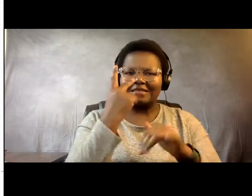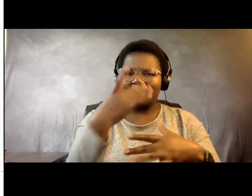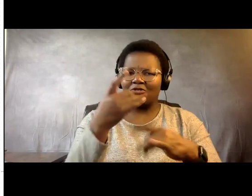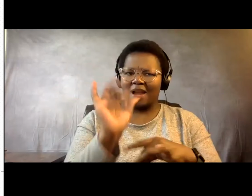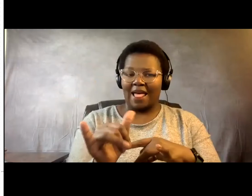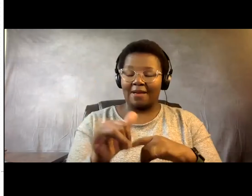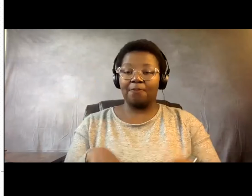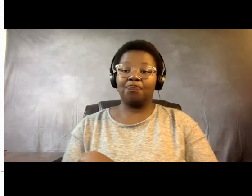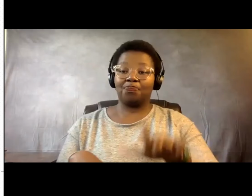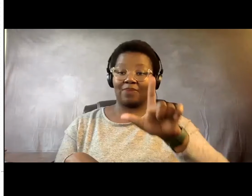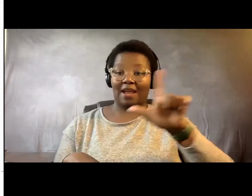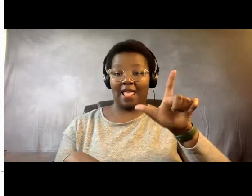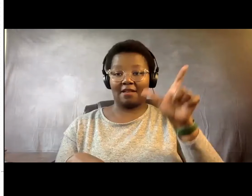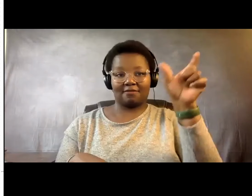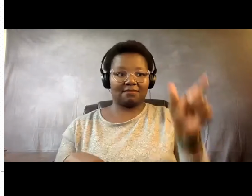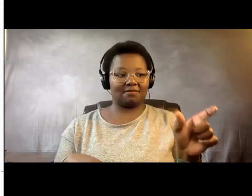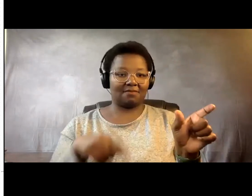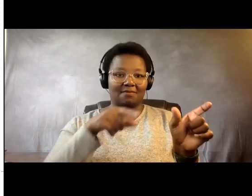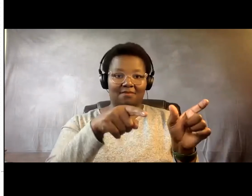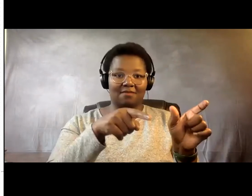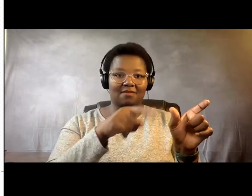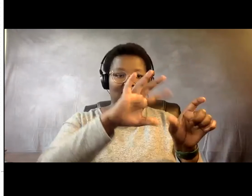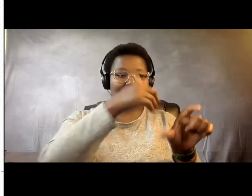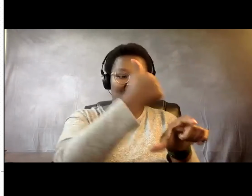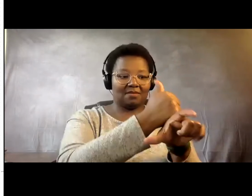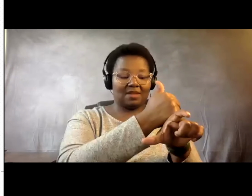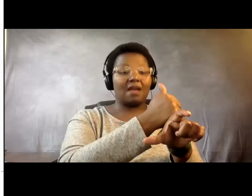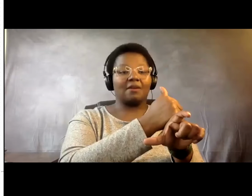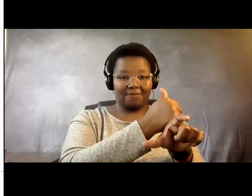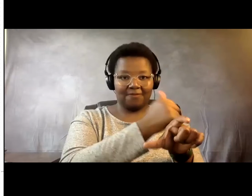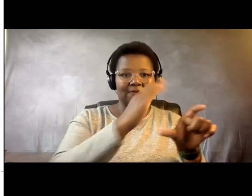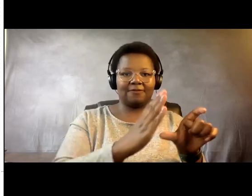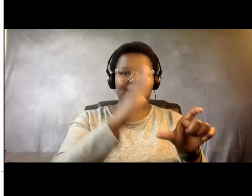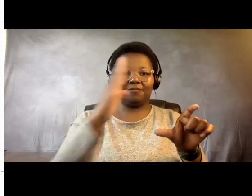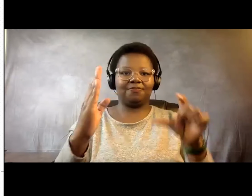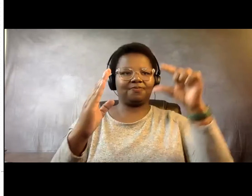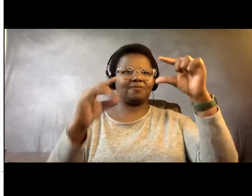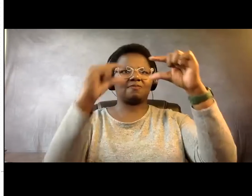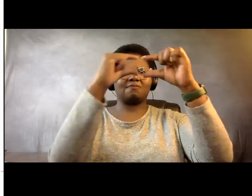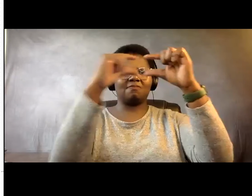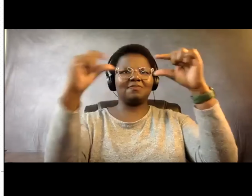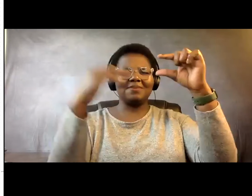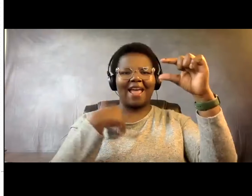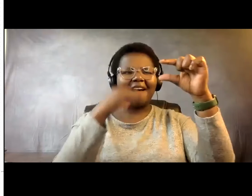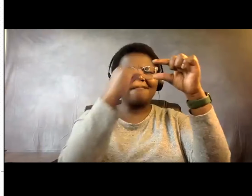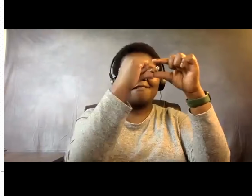here she has the mockup of the page and on top of this mockup you have some little blue dots